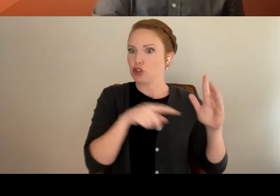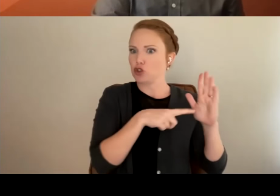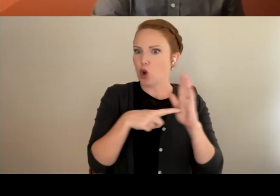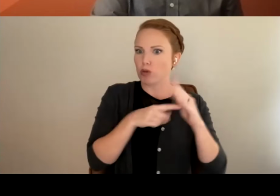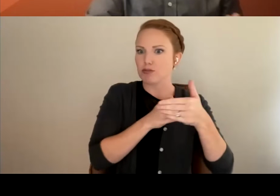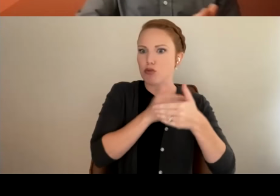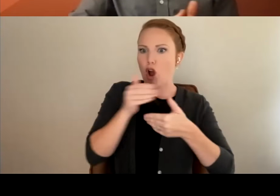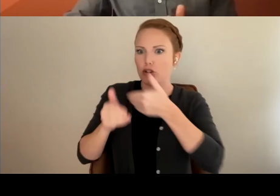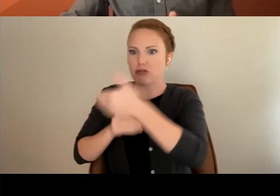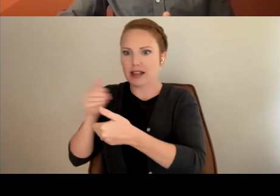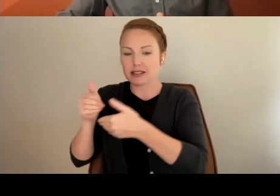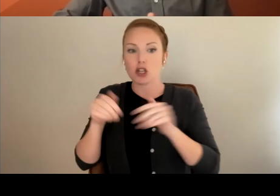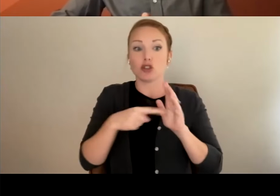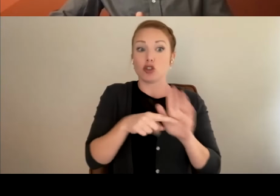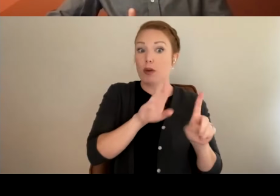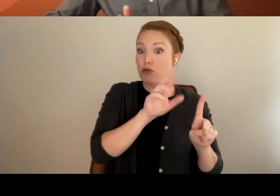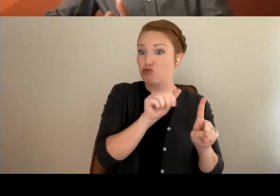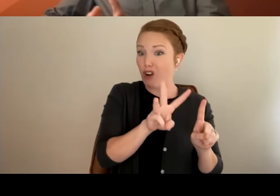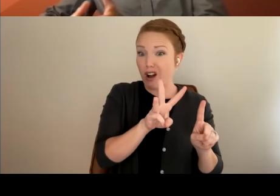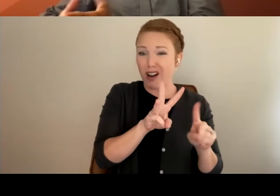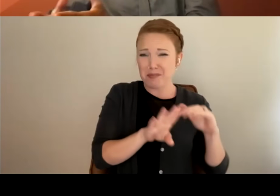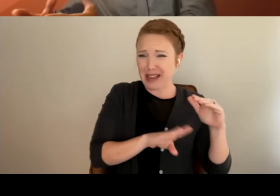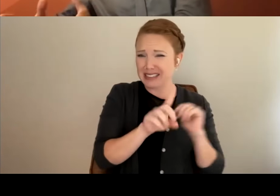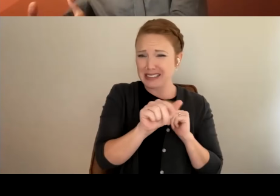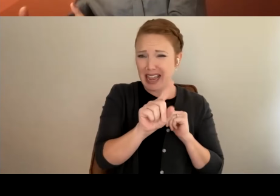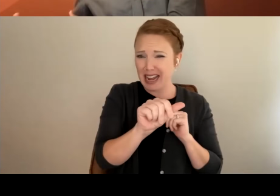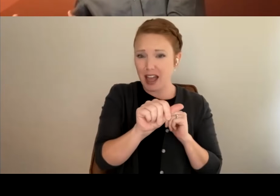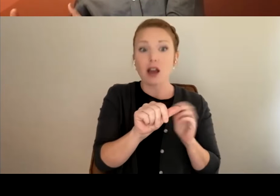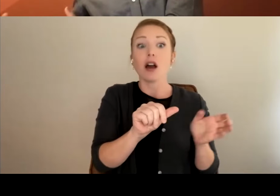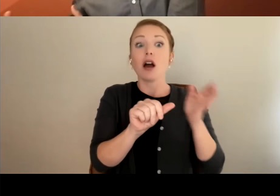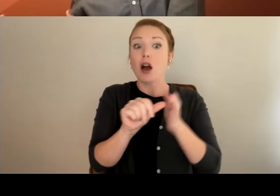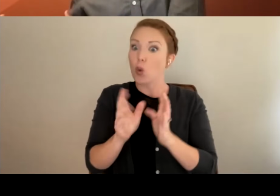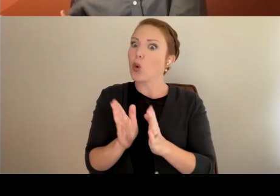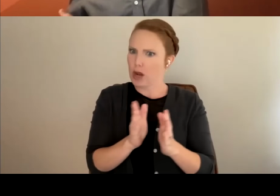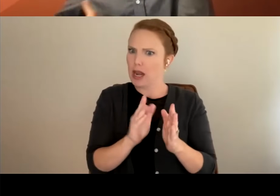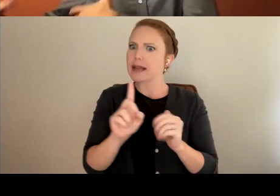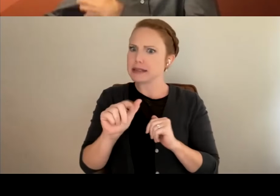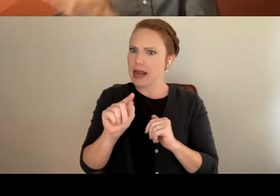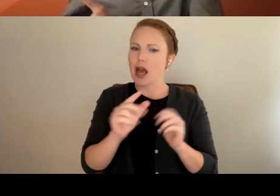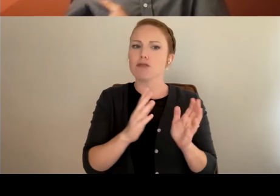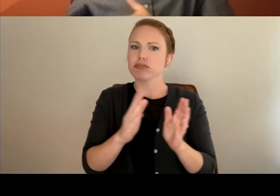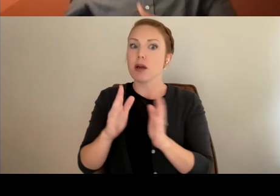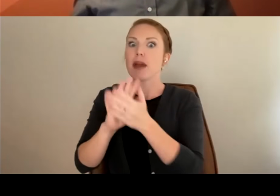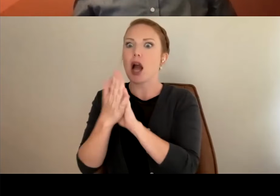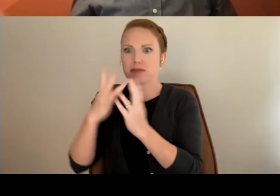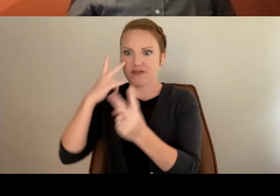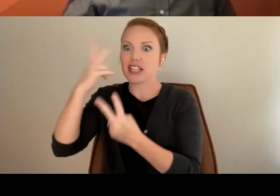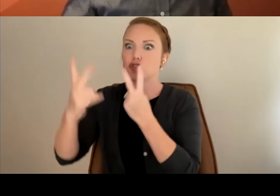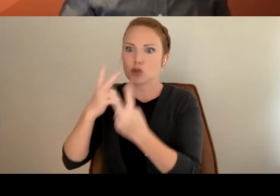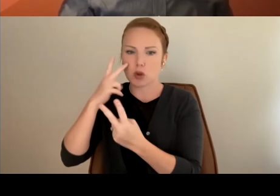data on through organized data and then all the way to visualized data. And you know and